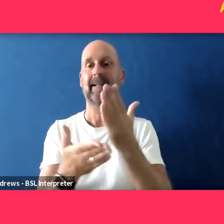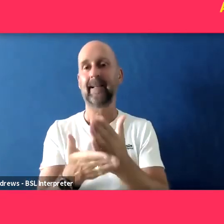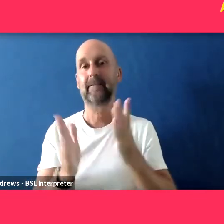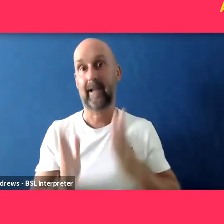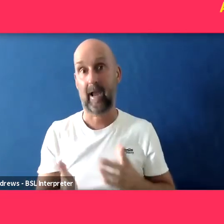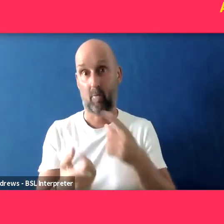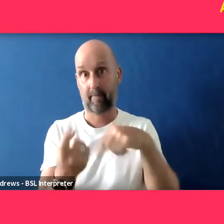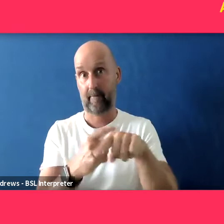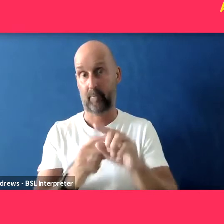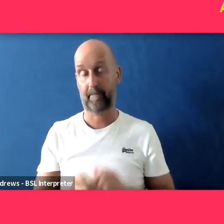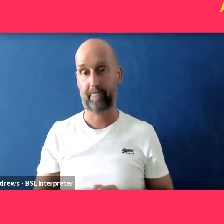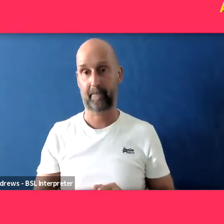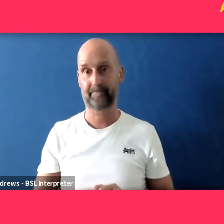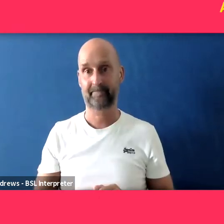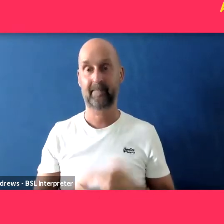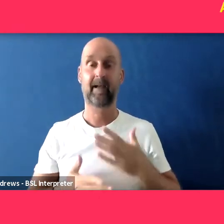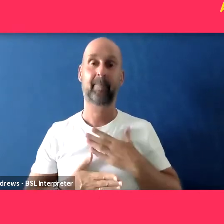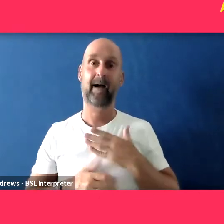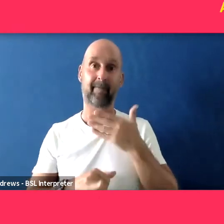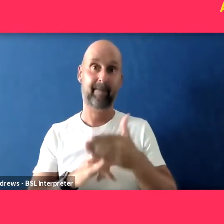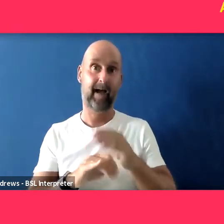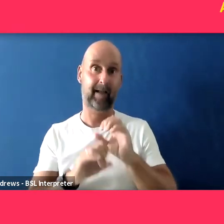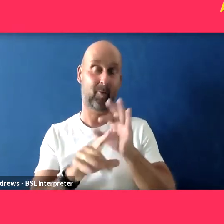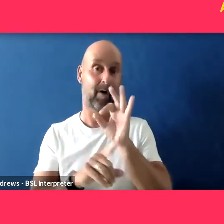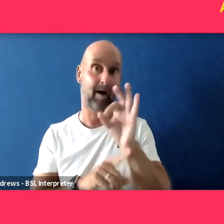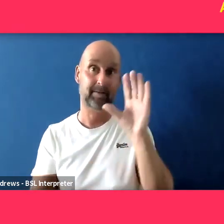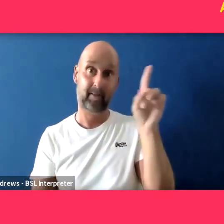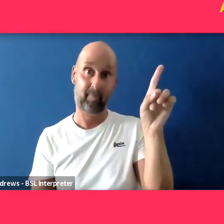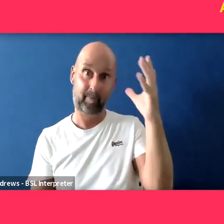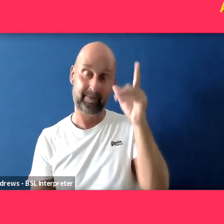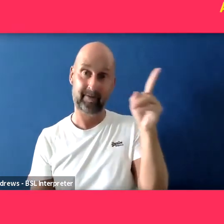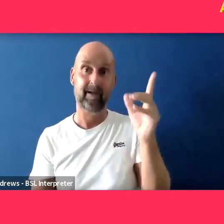So my final message, and what I would ask the Government is to make arts education a safe space,